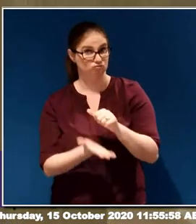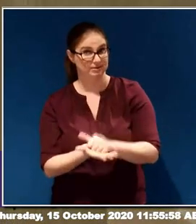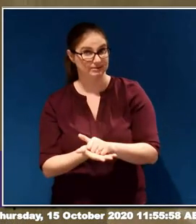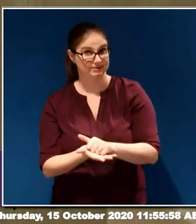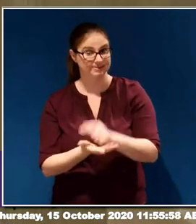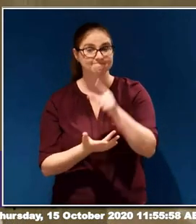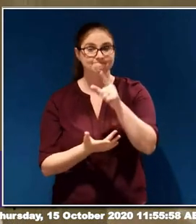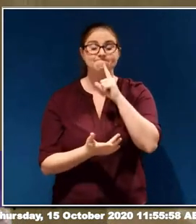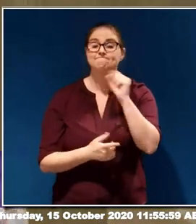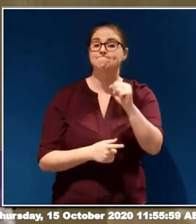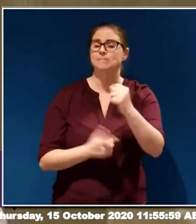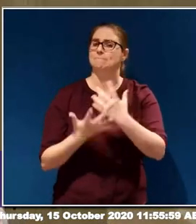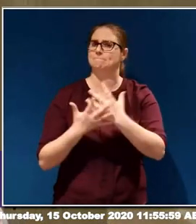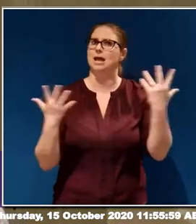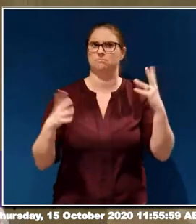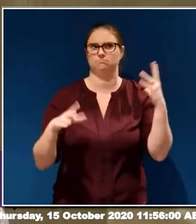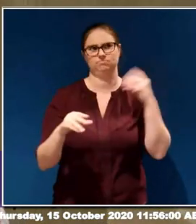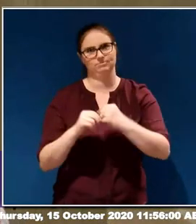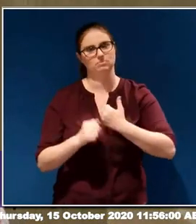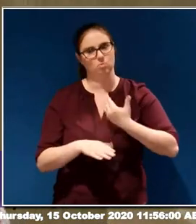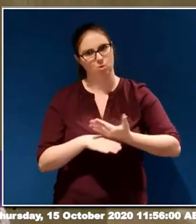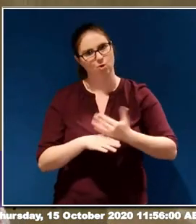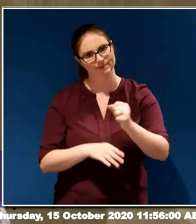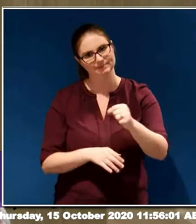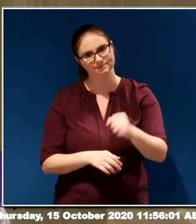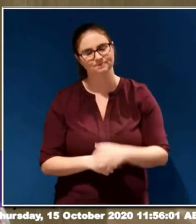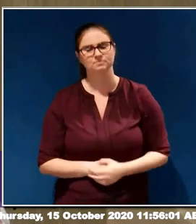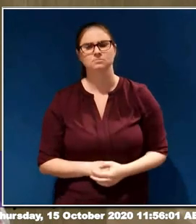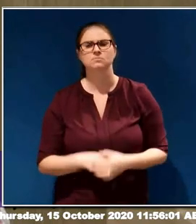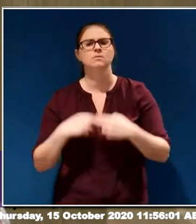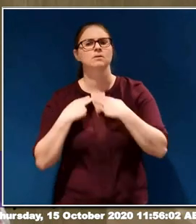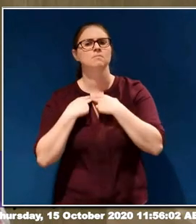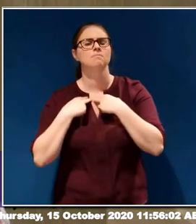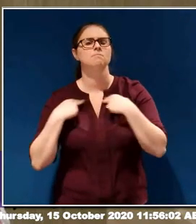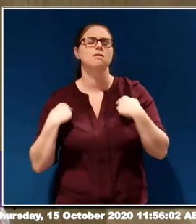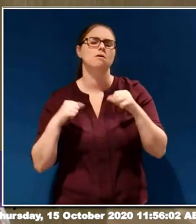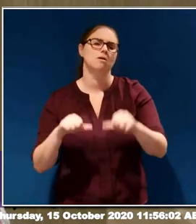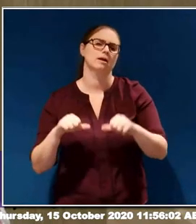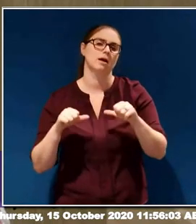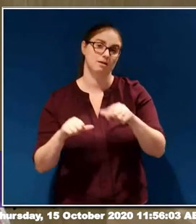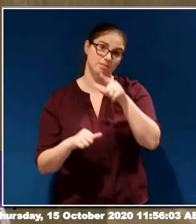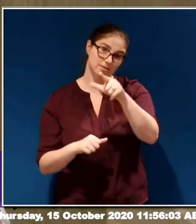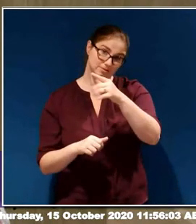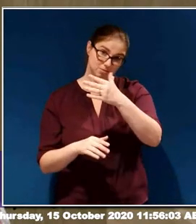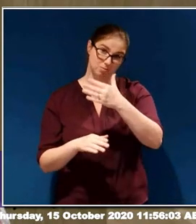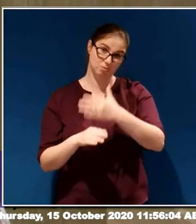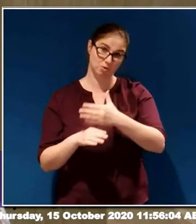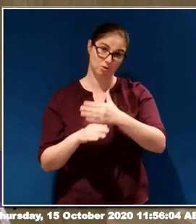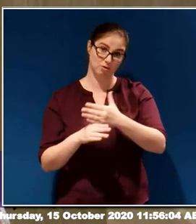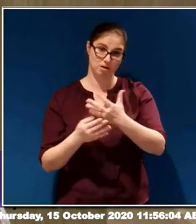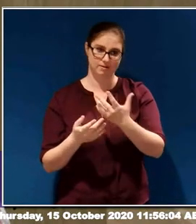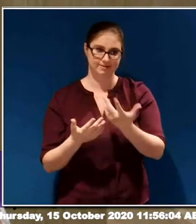And is that work about trying to help the educators in the regions, teachers